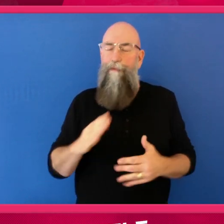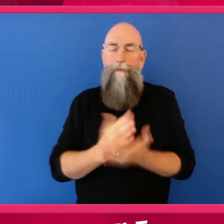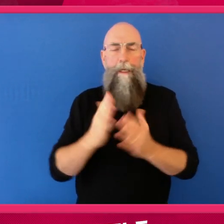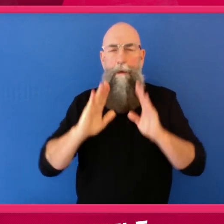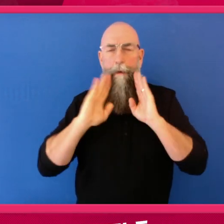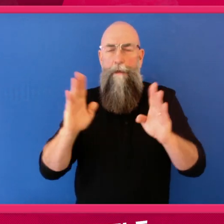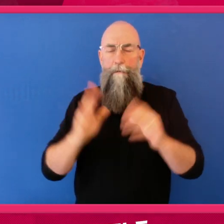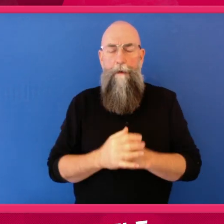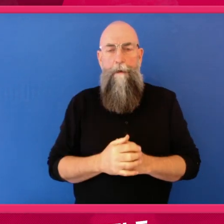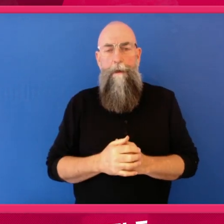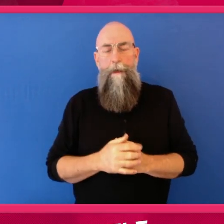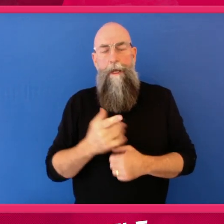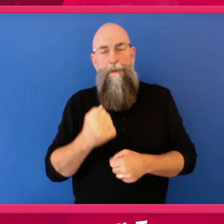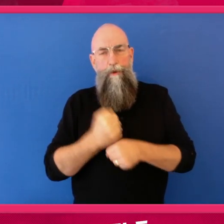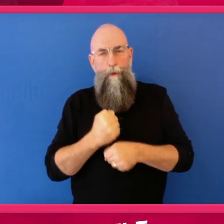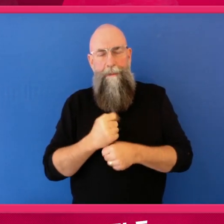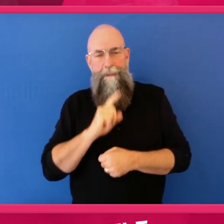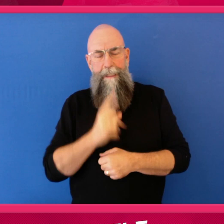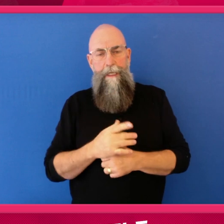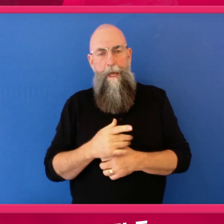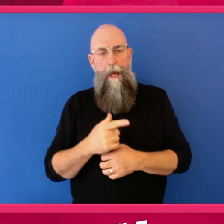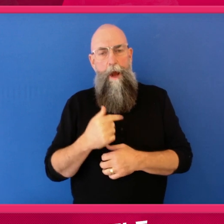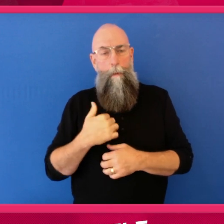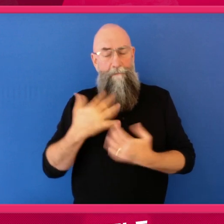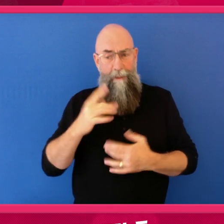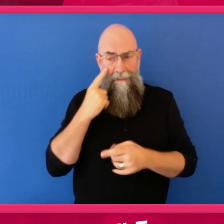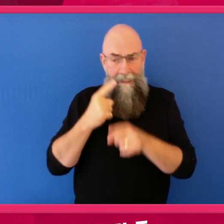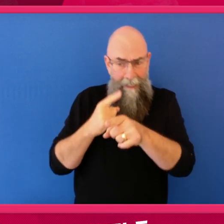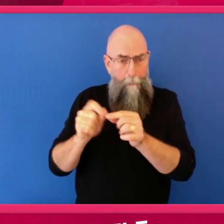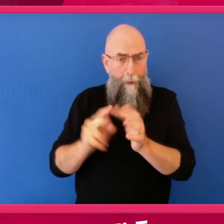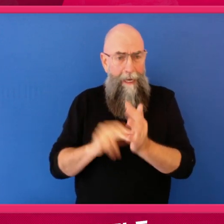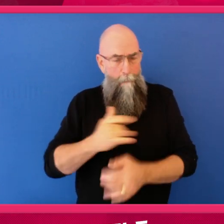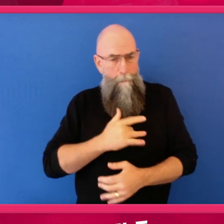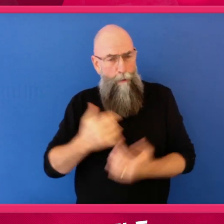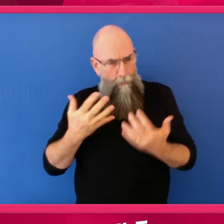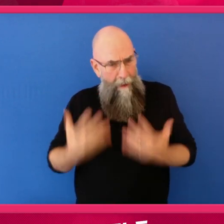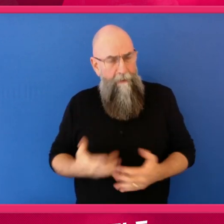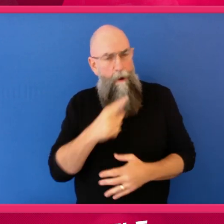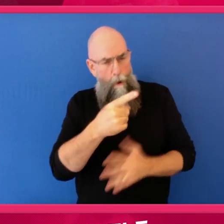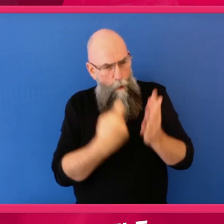he was at the end of his race, but Rowan you were also pretty pretty emotional. There was